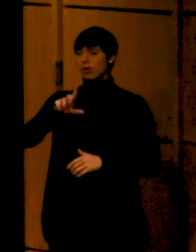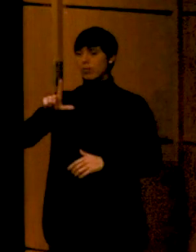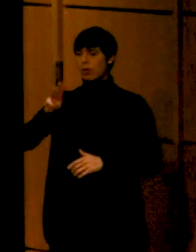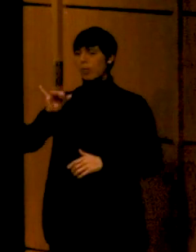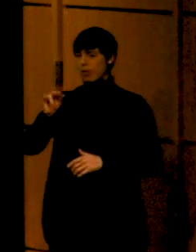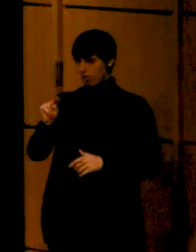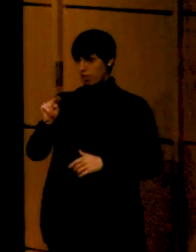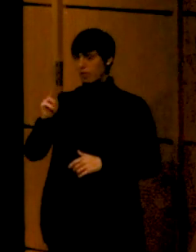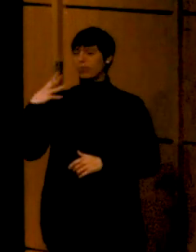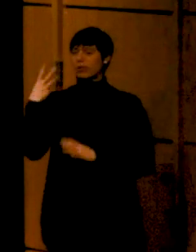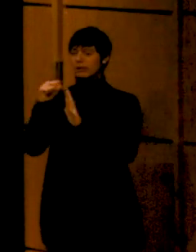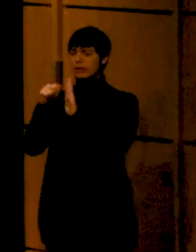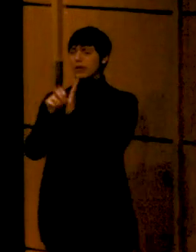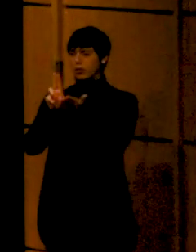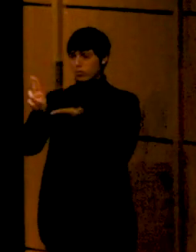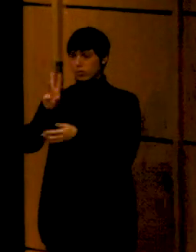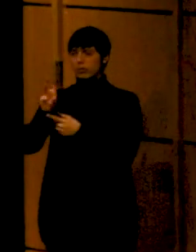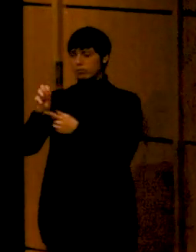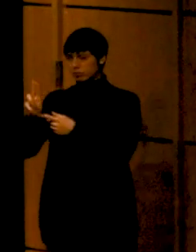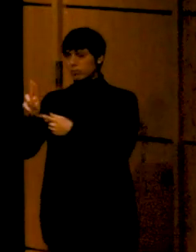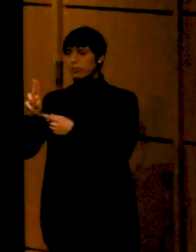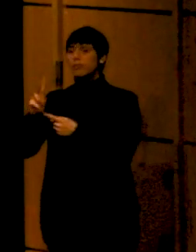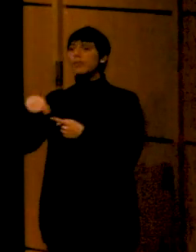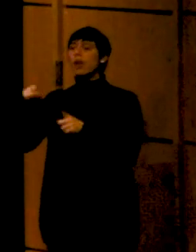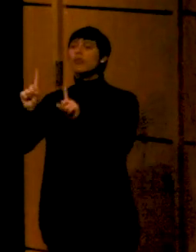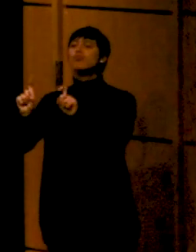looked on artists' responses to the eruption.